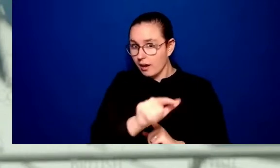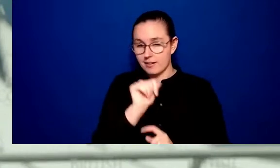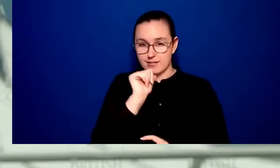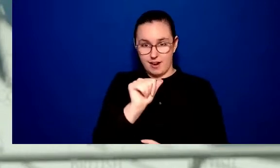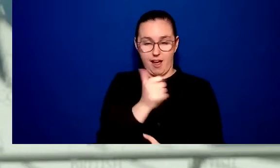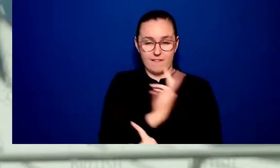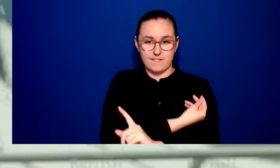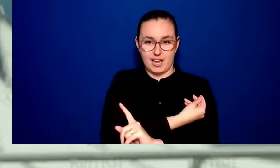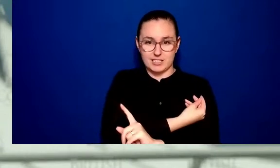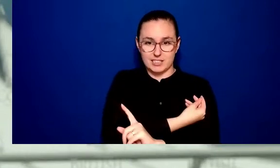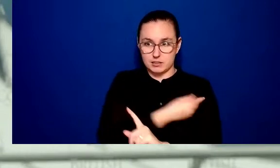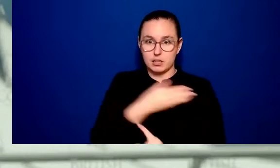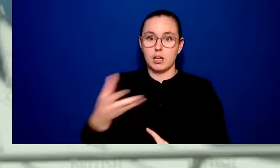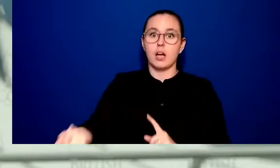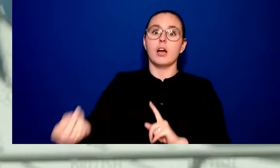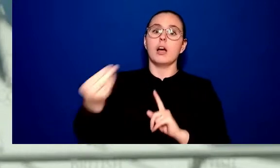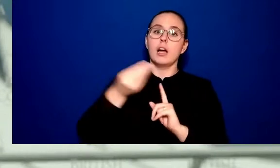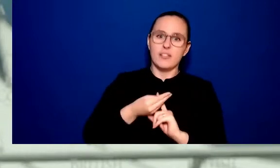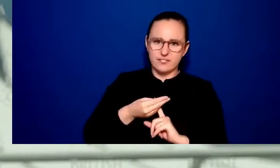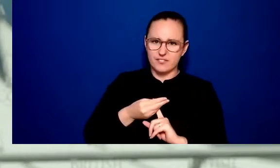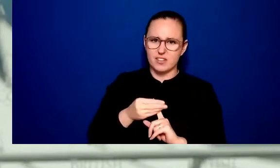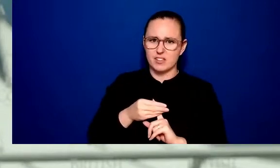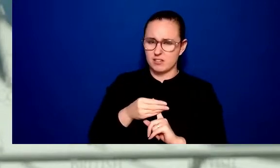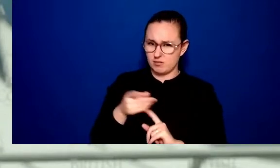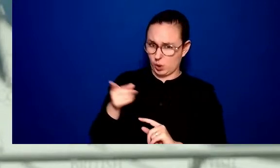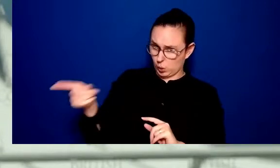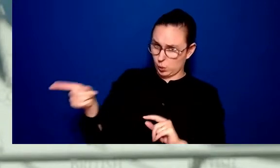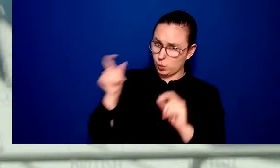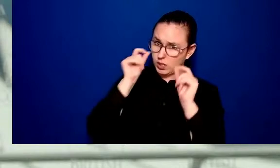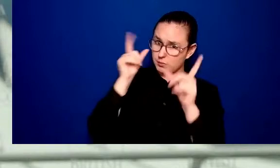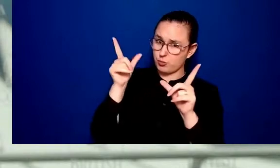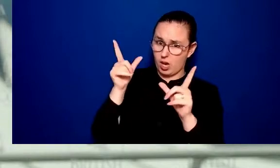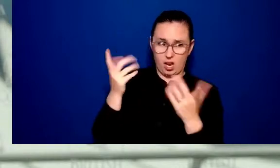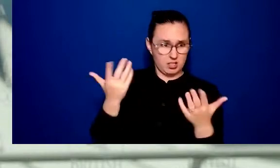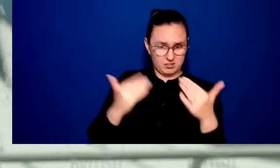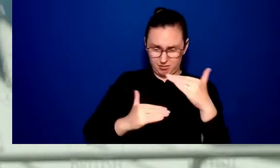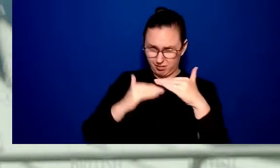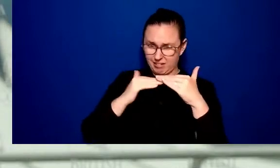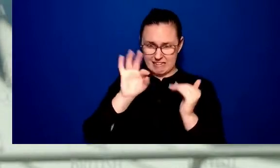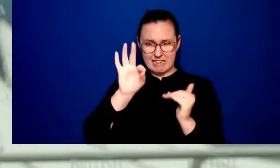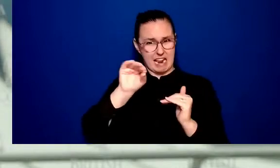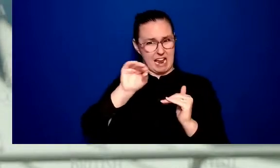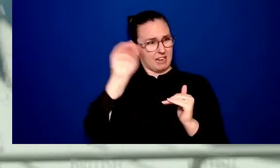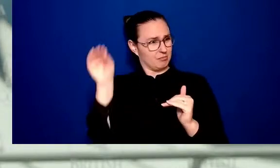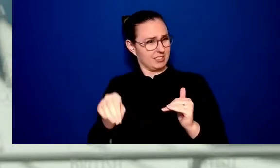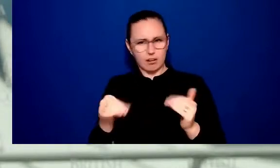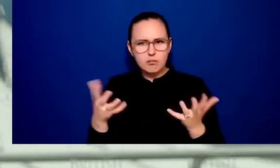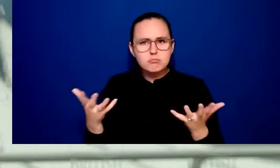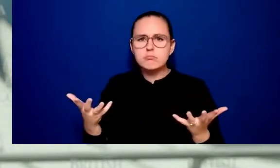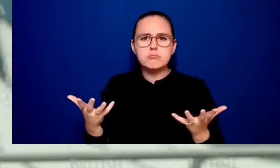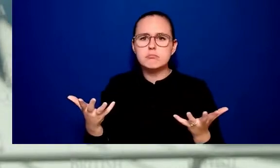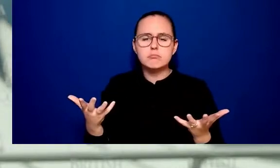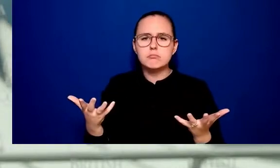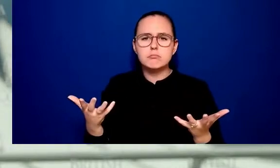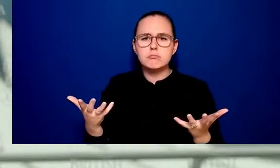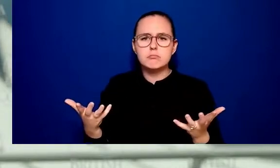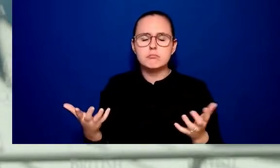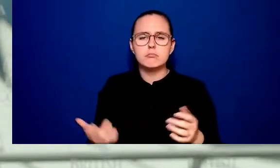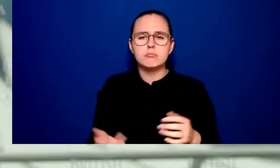protection that we need to be able to function. As normally as possible. Yeah You know,